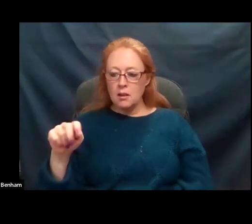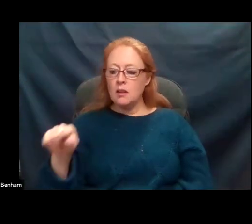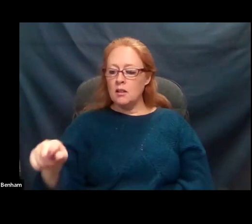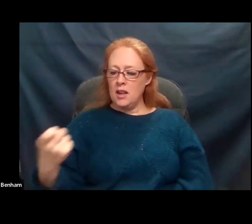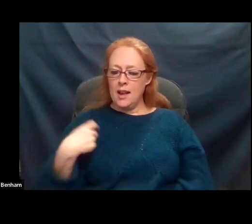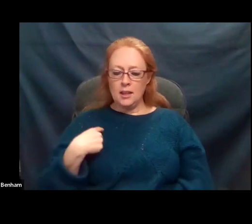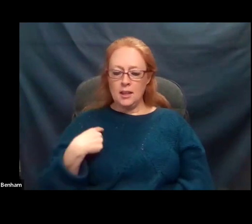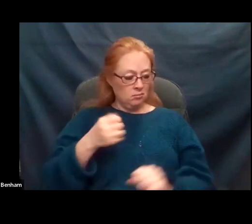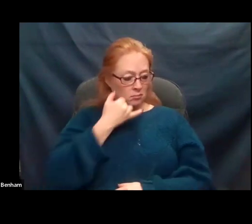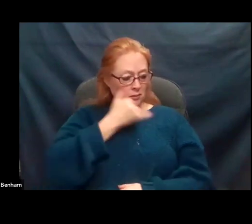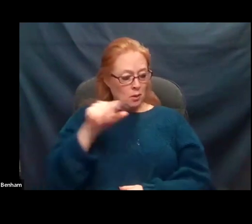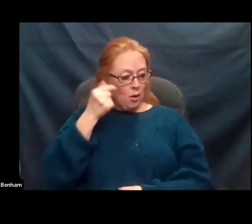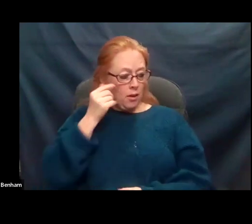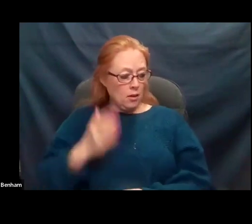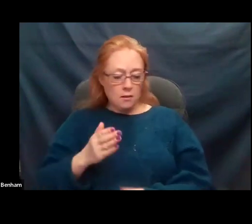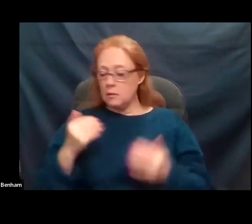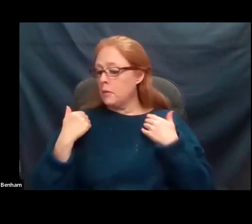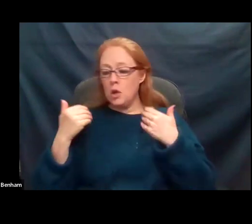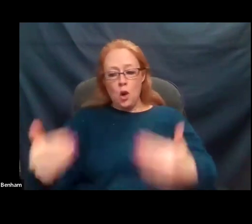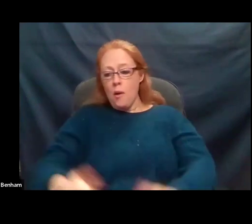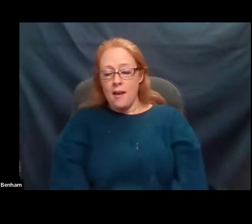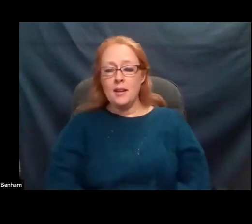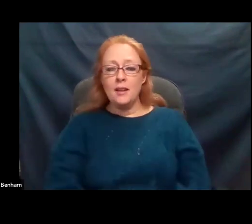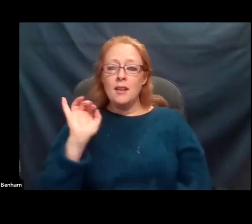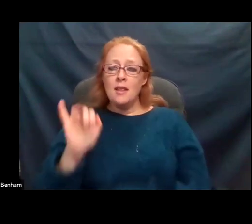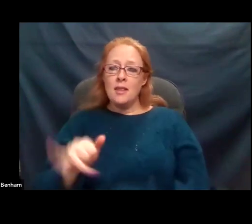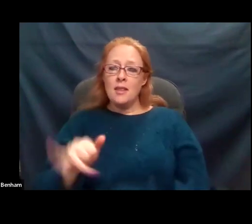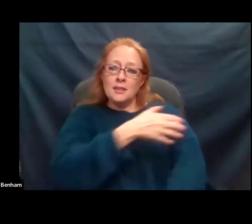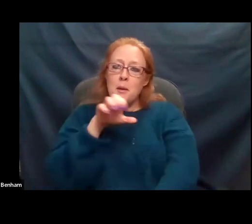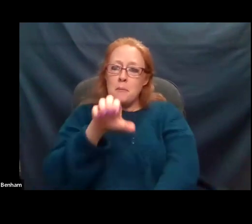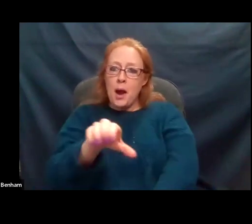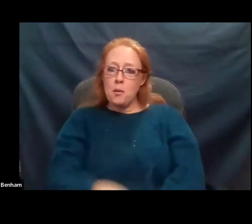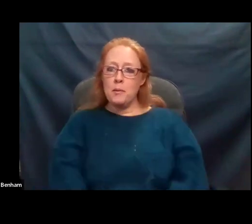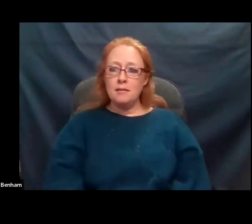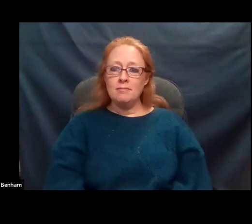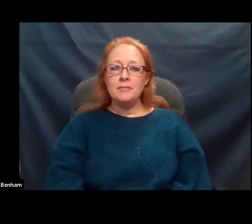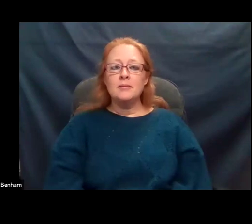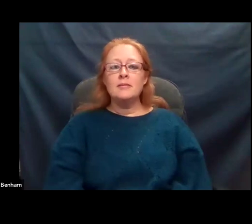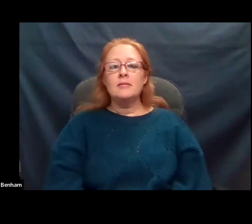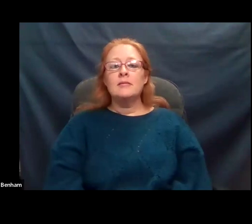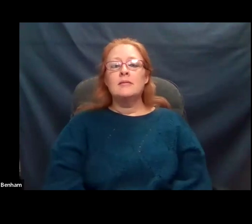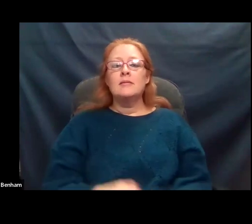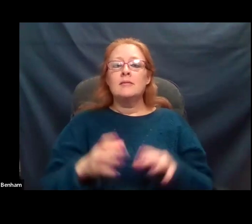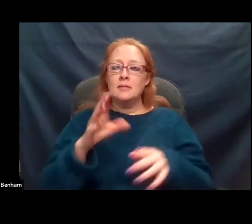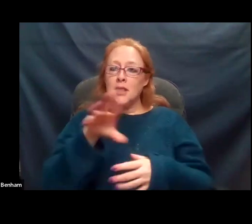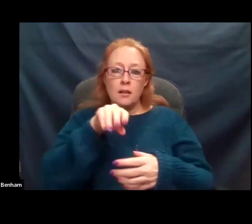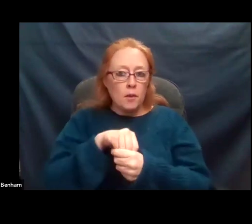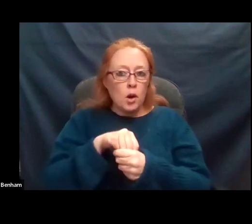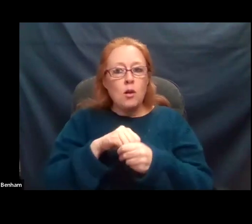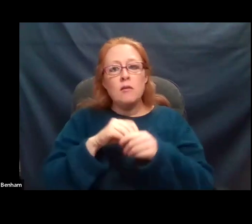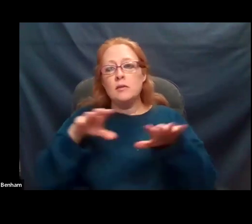I said you go for it, girl. Do what you want to. Absolutely. That self empowerment. I mean.